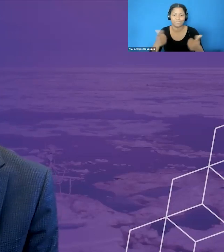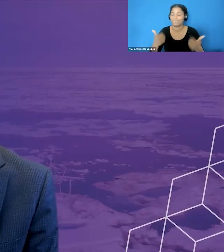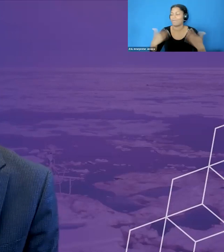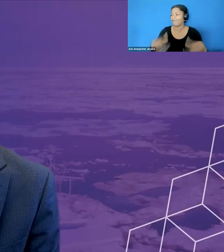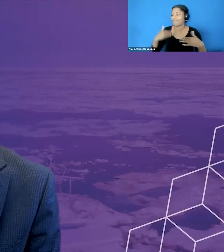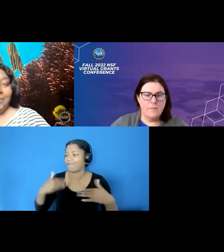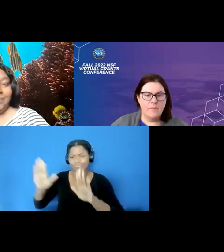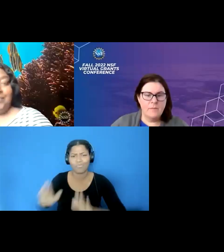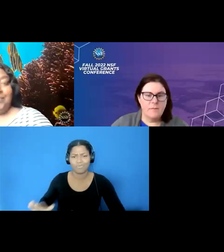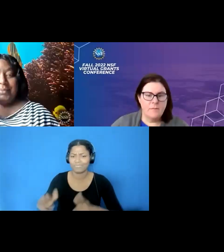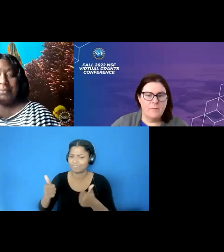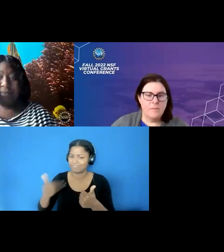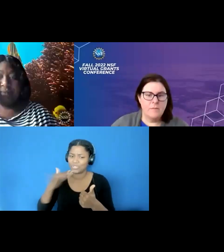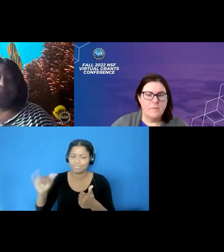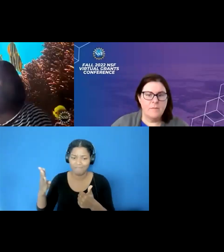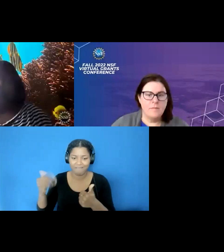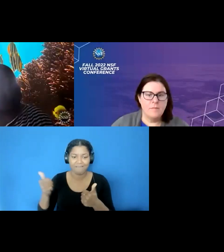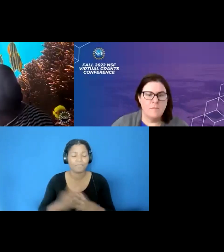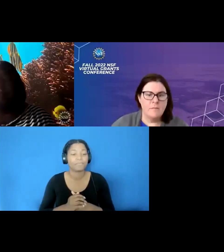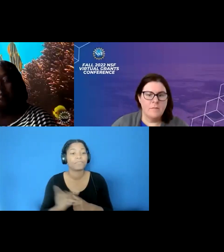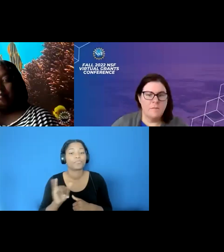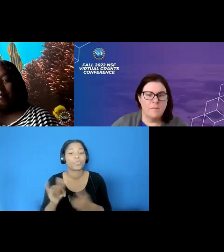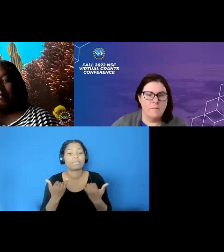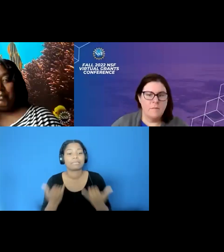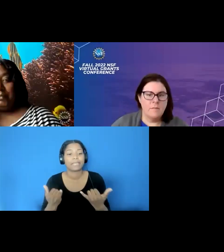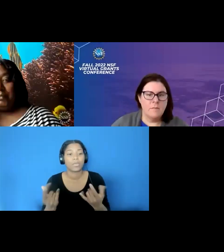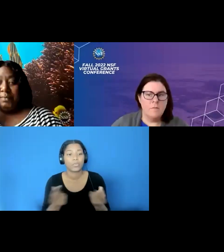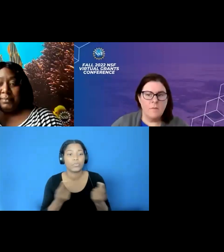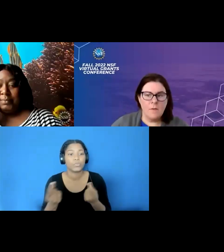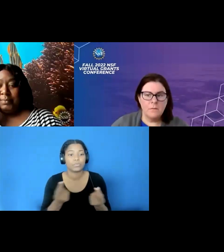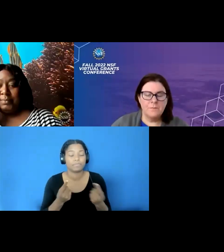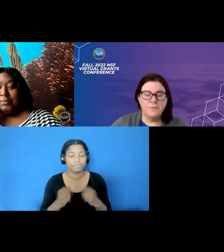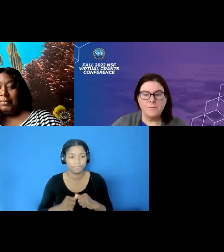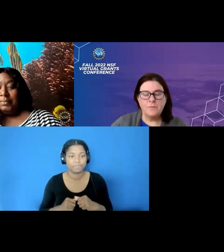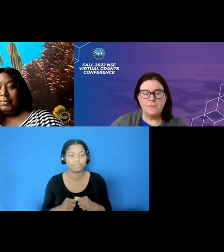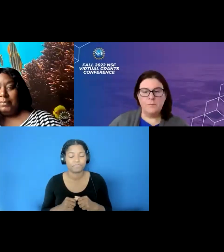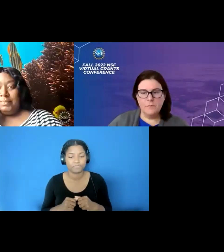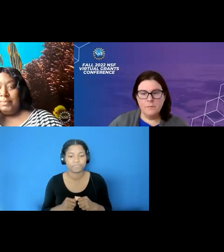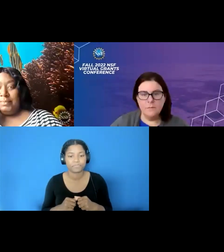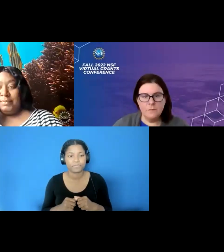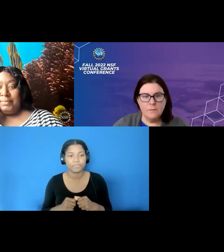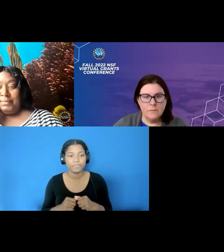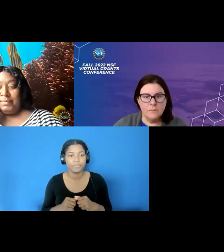And what I'd like to do is pose some questions